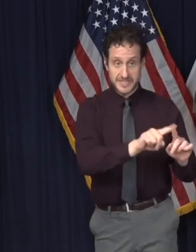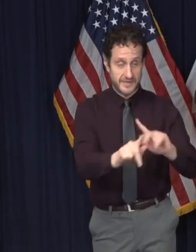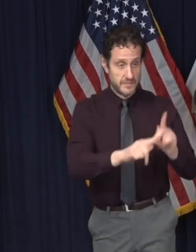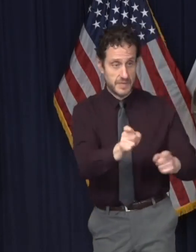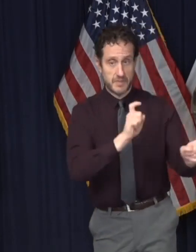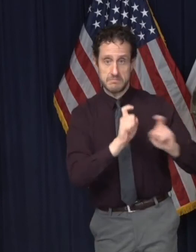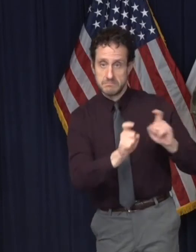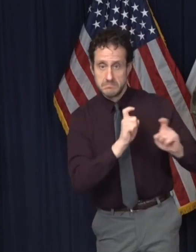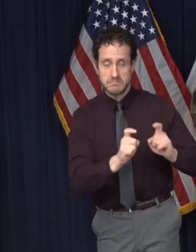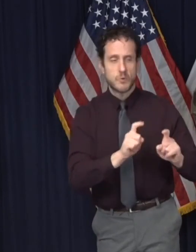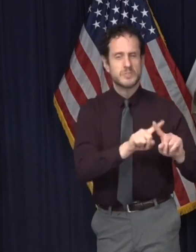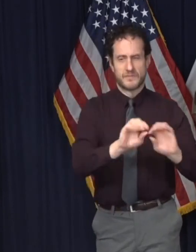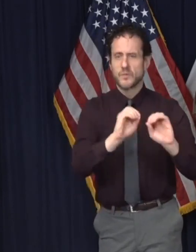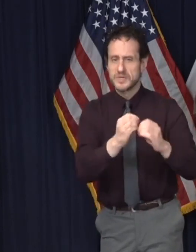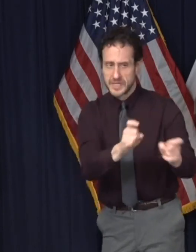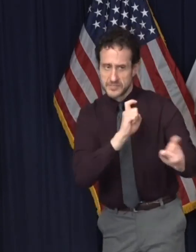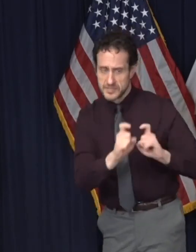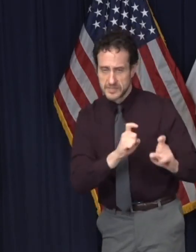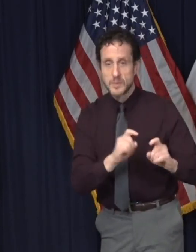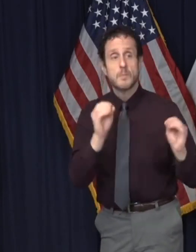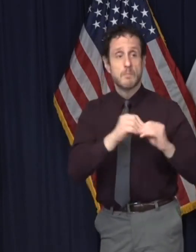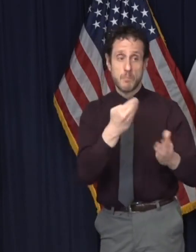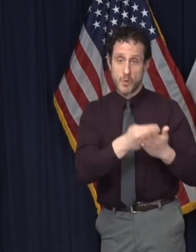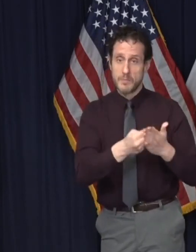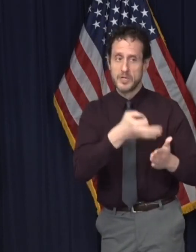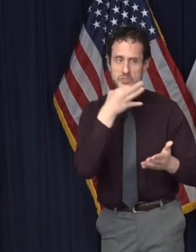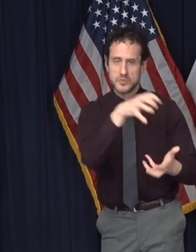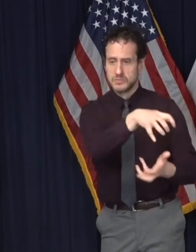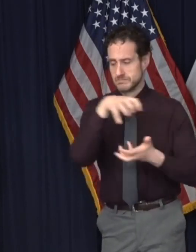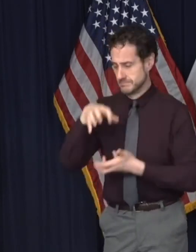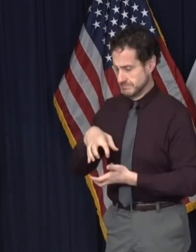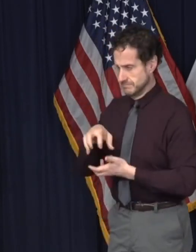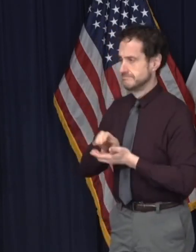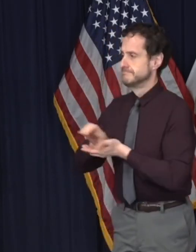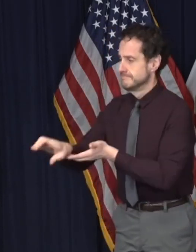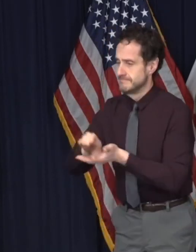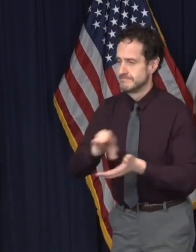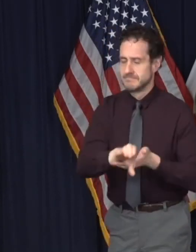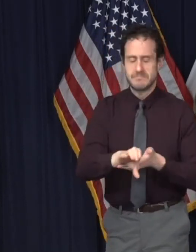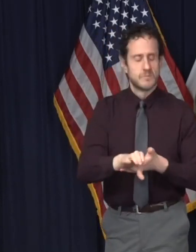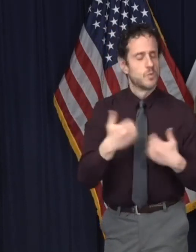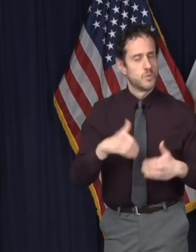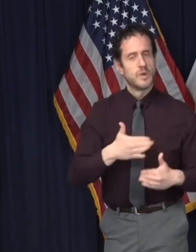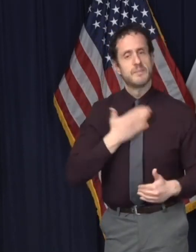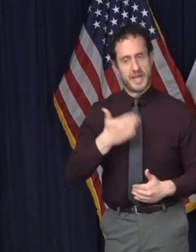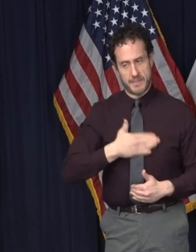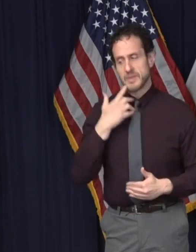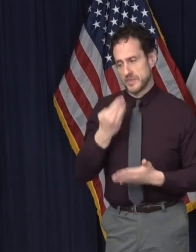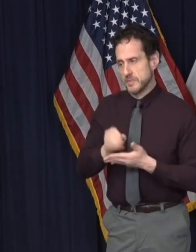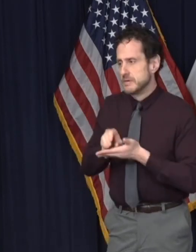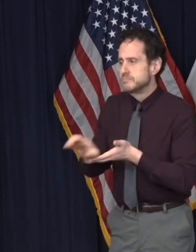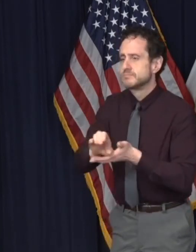DONORS AND MANY MORE ROUNDS OF FUNDING WILL BE COMING SOON. I'M TRULY GRATEFUL THAT THIS MONEY IS GETTING OUT TO OUR